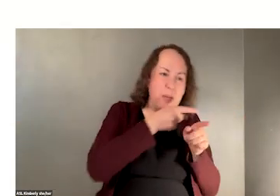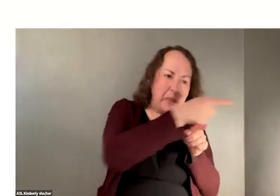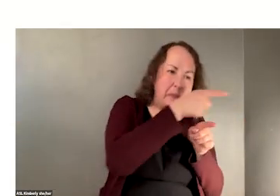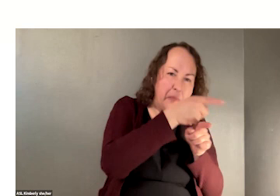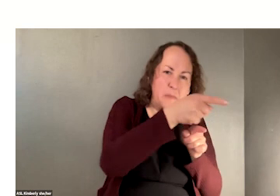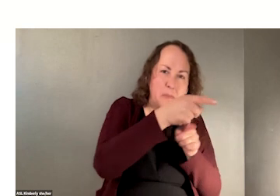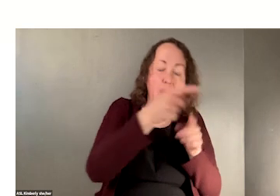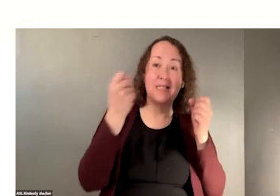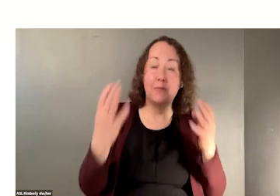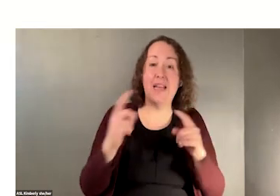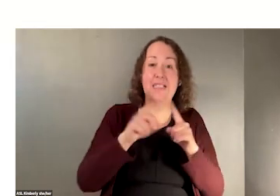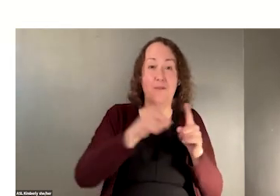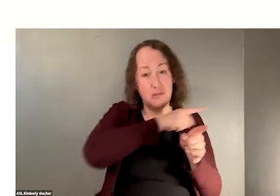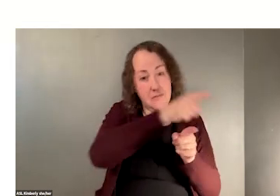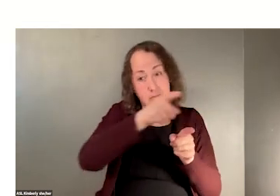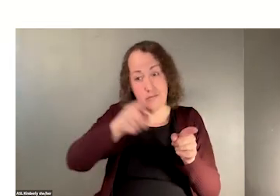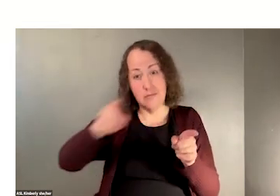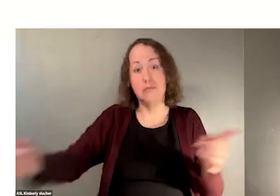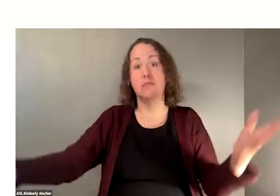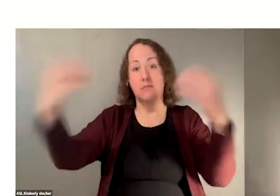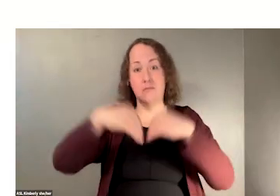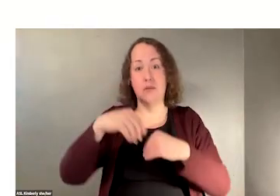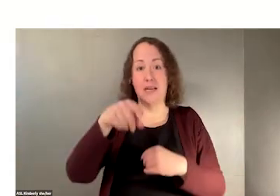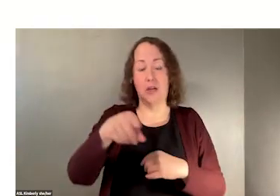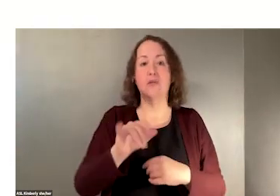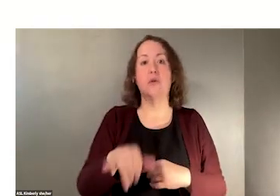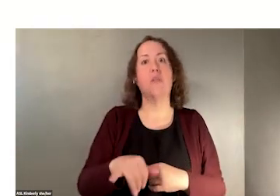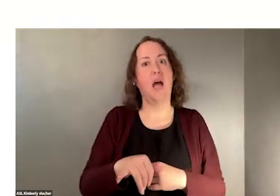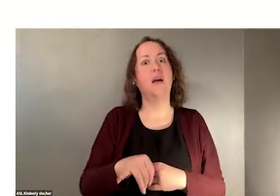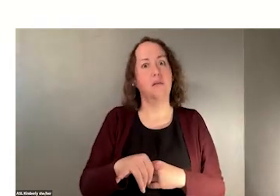So, from that basis alone, it's a huge boon if you're interested